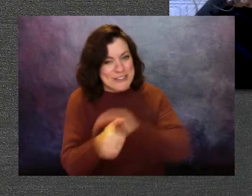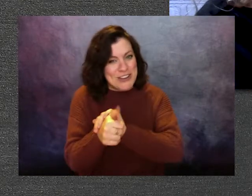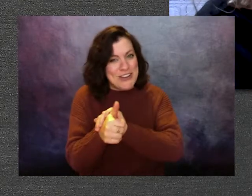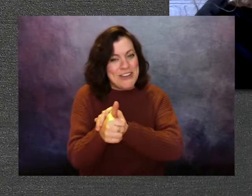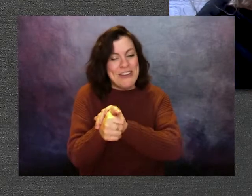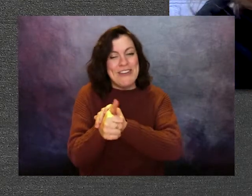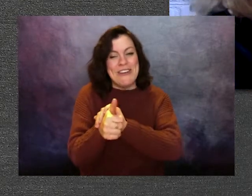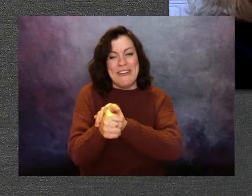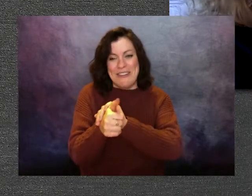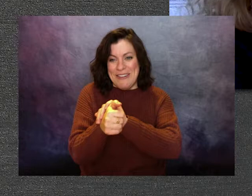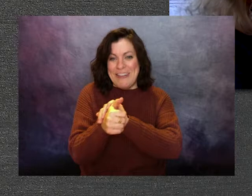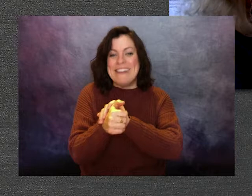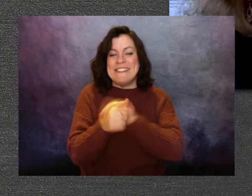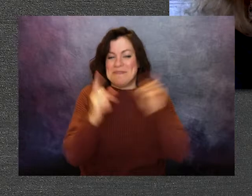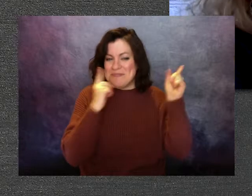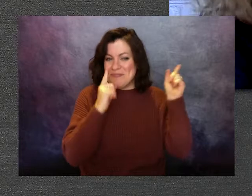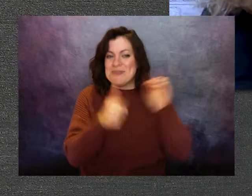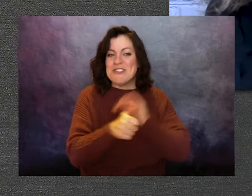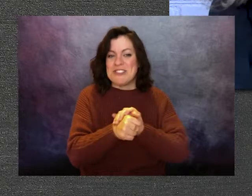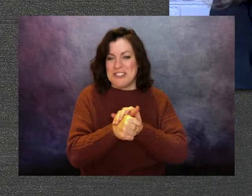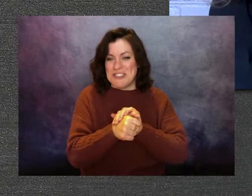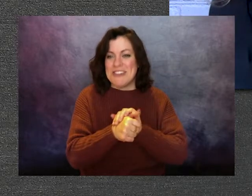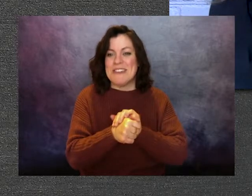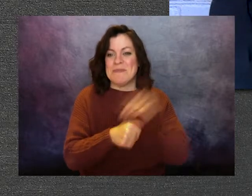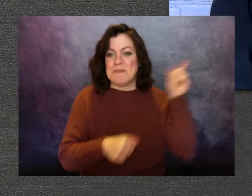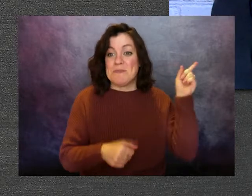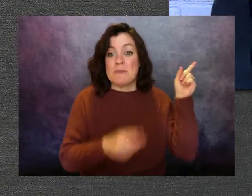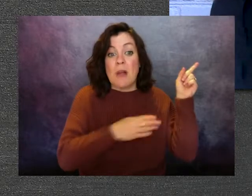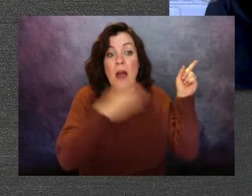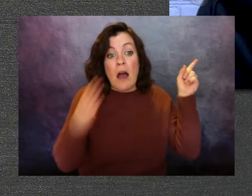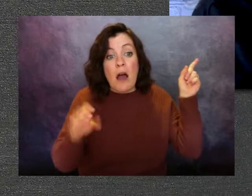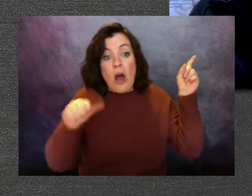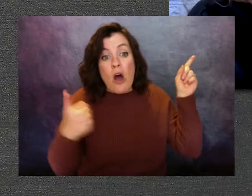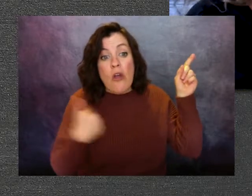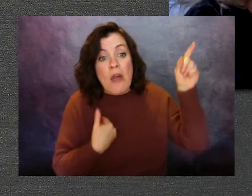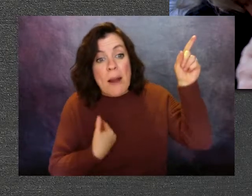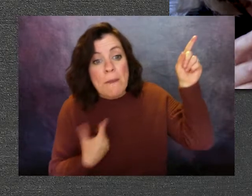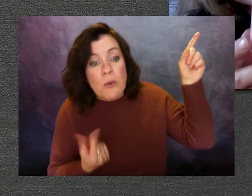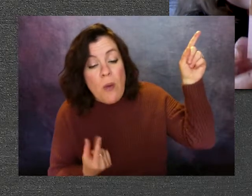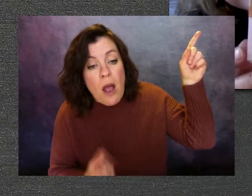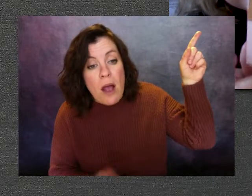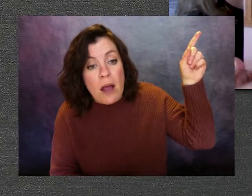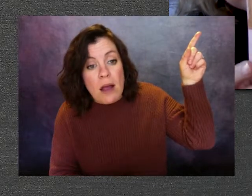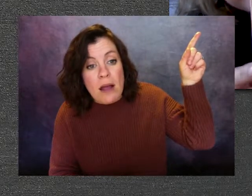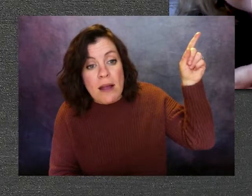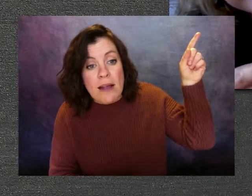Did you see that was a turtle? And this animal right here, can you tell what that one is?